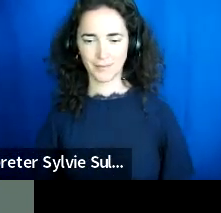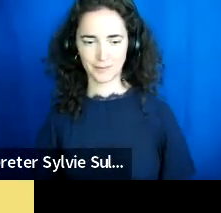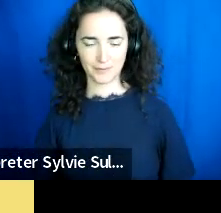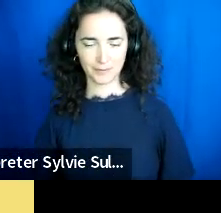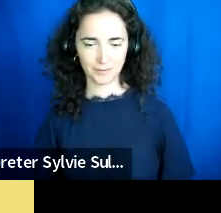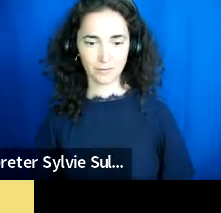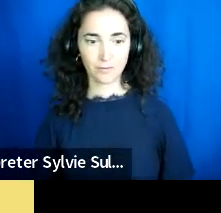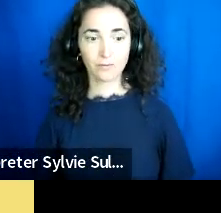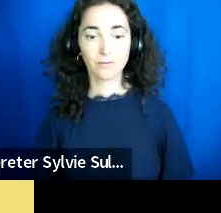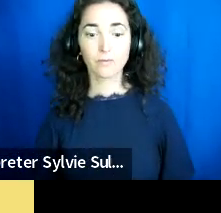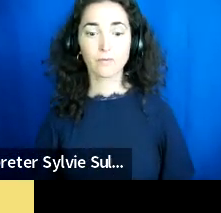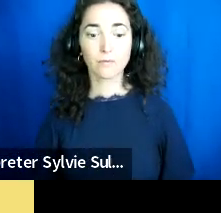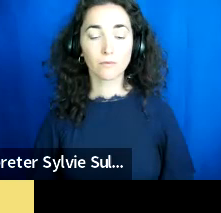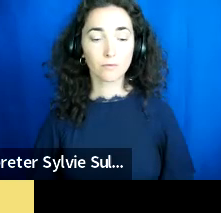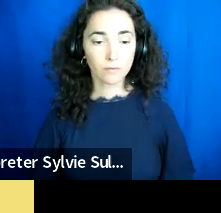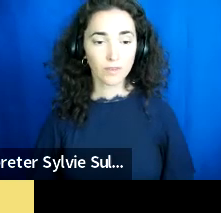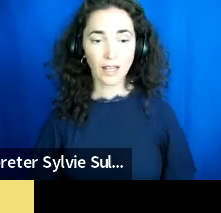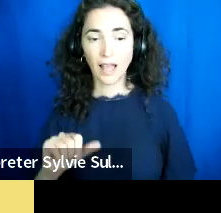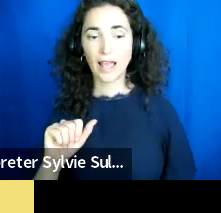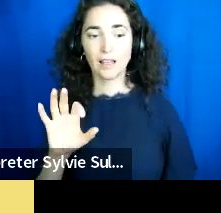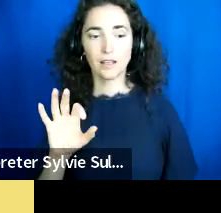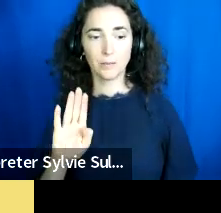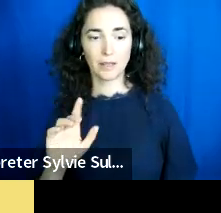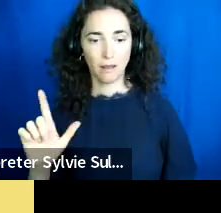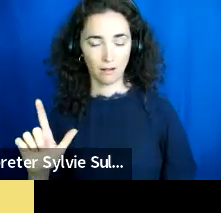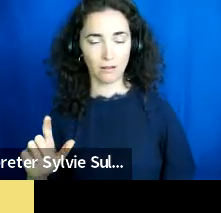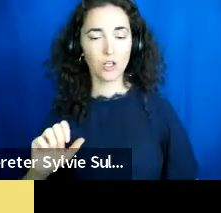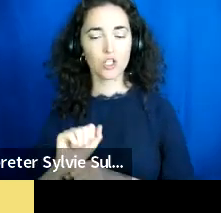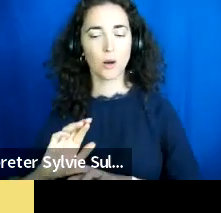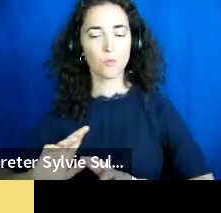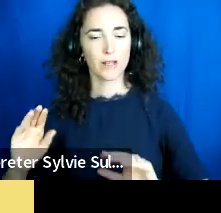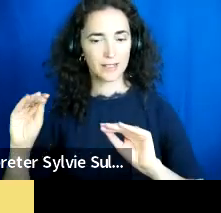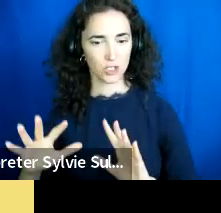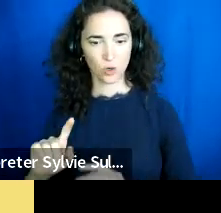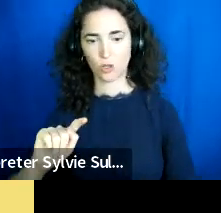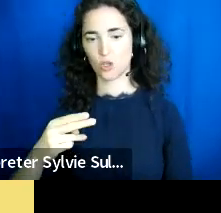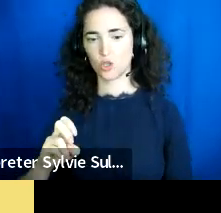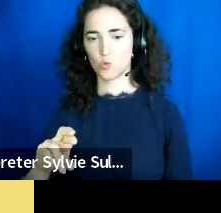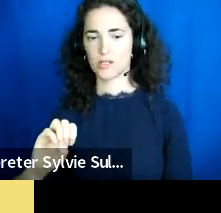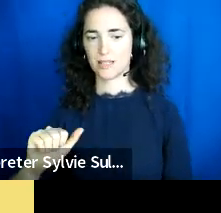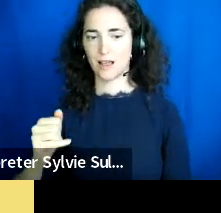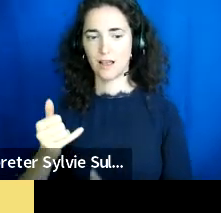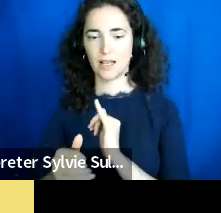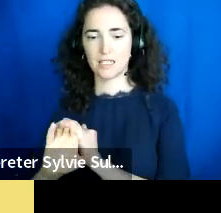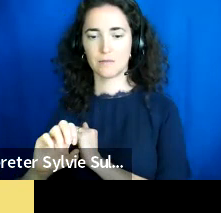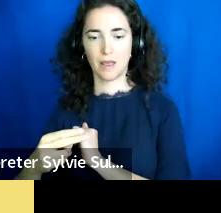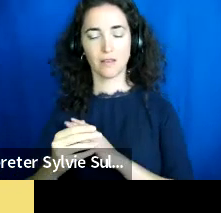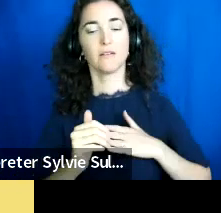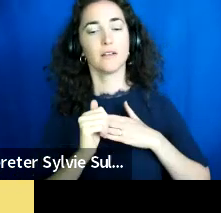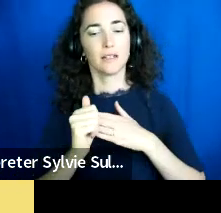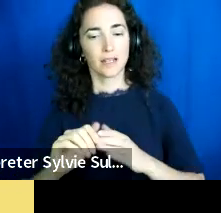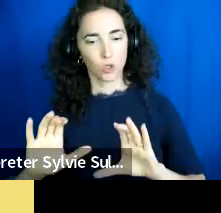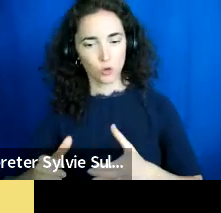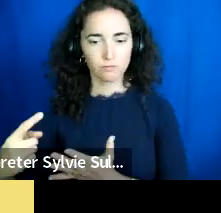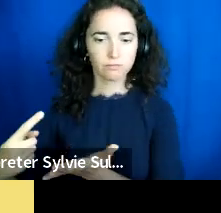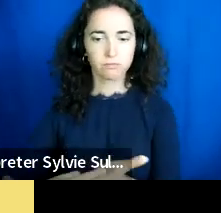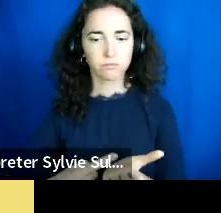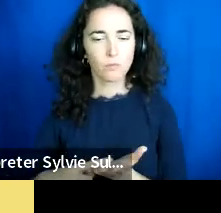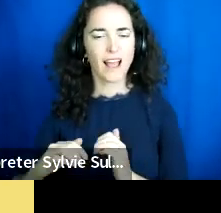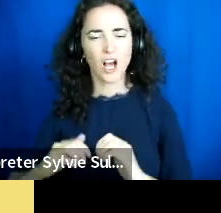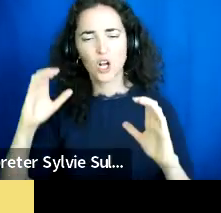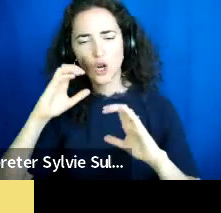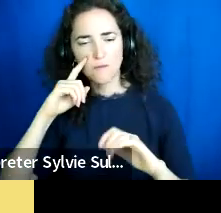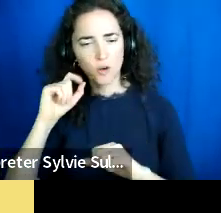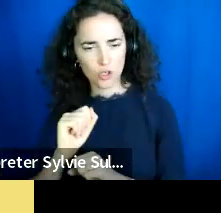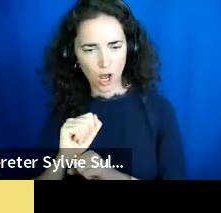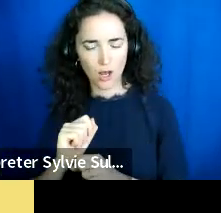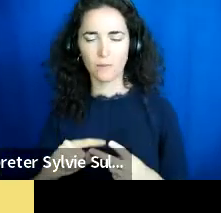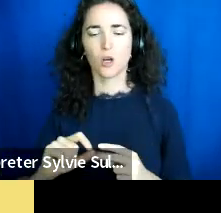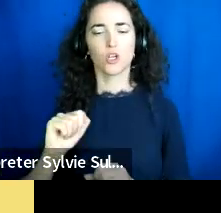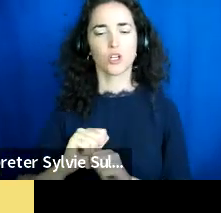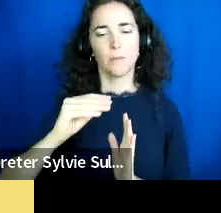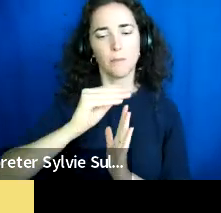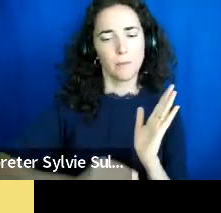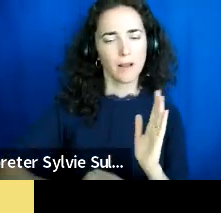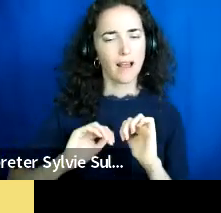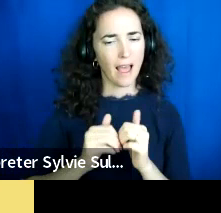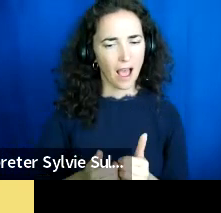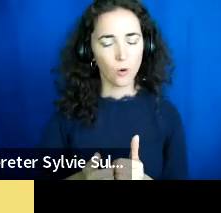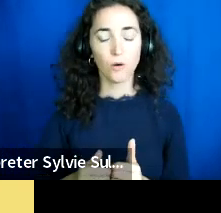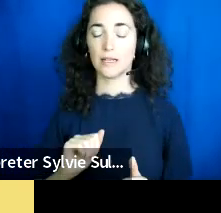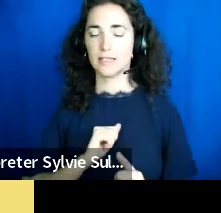affiliate a blind of louisiana's job readiness. Instructor Teresa Smith leads the campers in discussions on how to look for jobs, how to apply for, jobs and how to advocate for